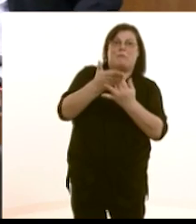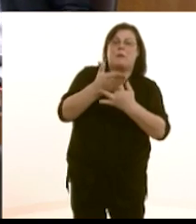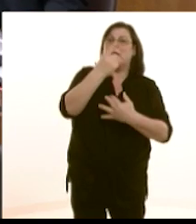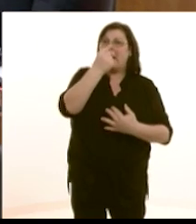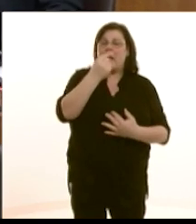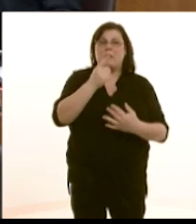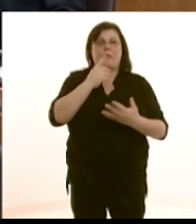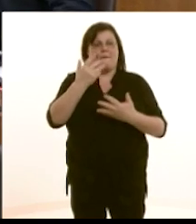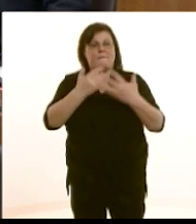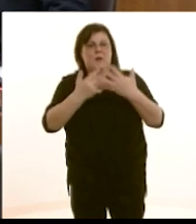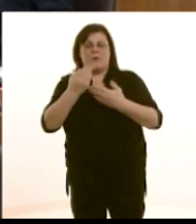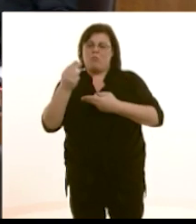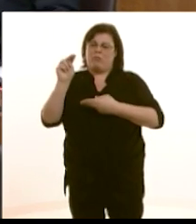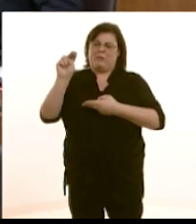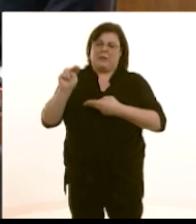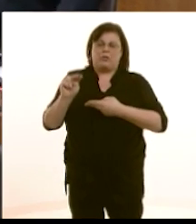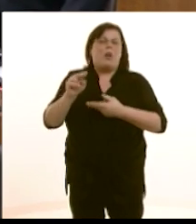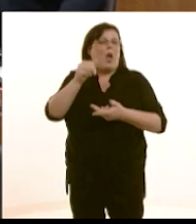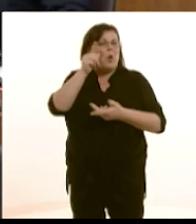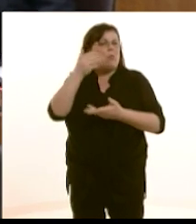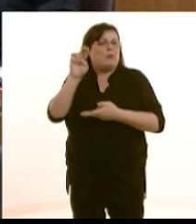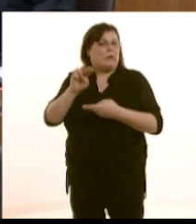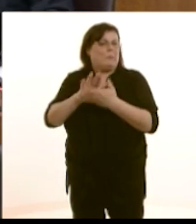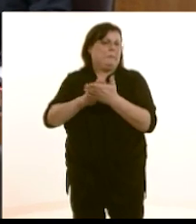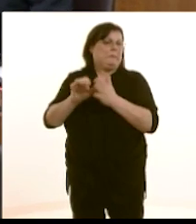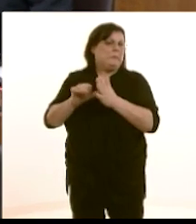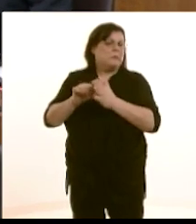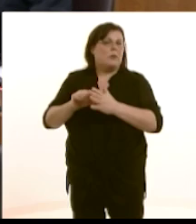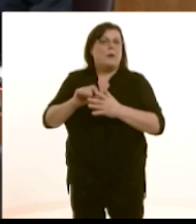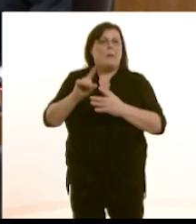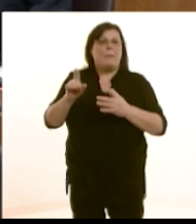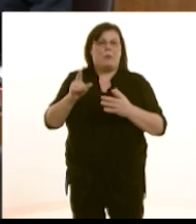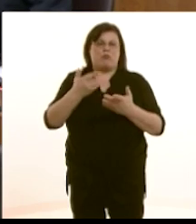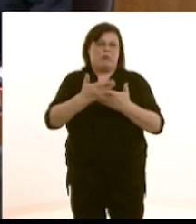terms of reduction, though difficultóI appreciate thatóare to be set against the overall income